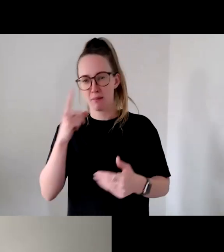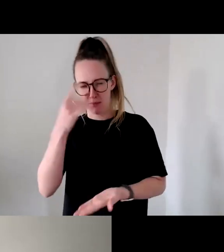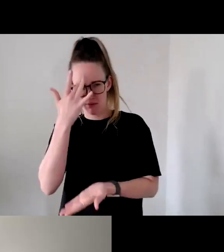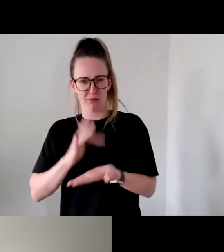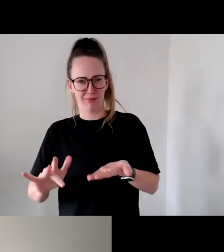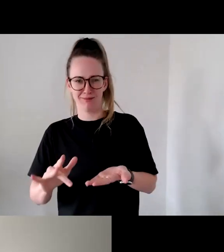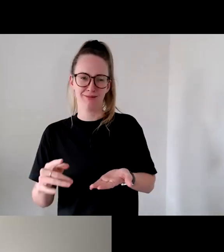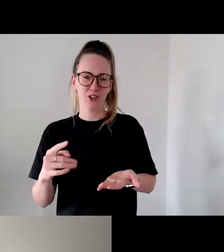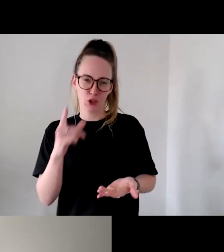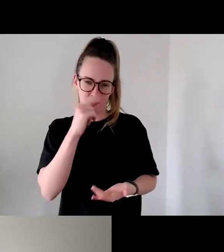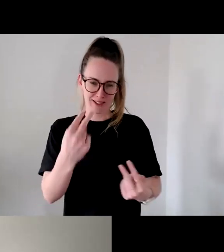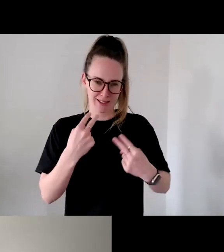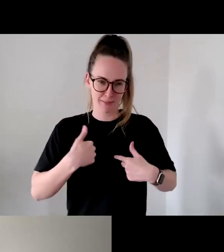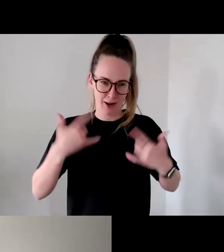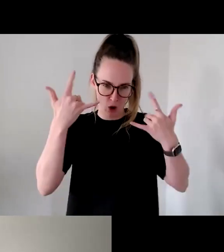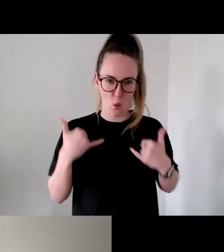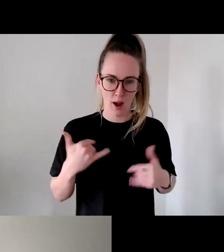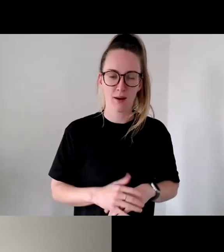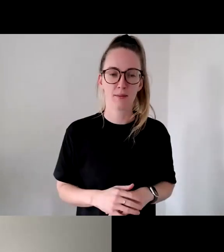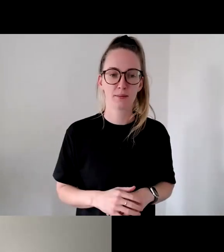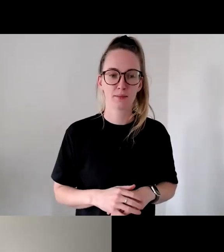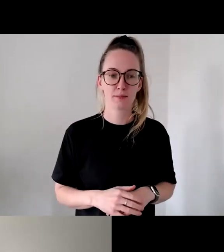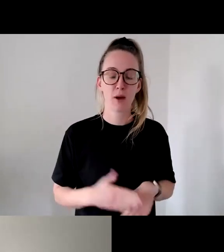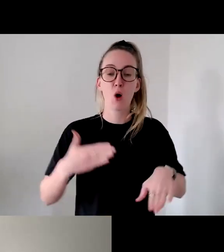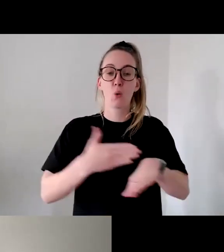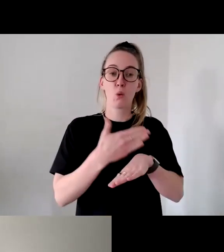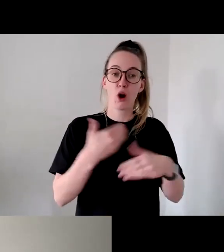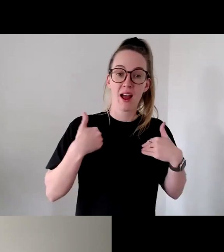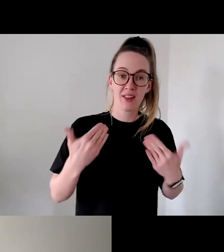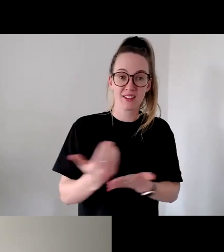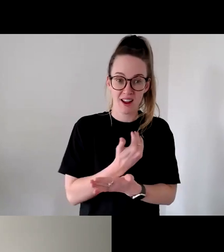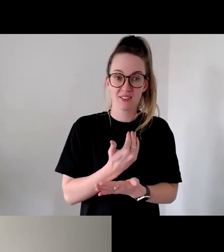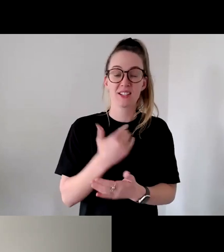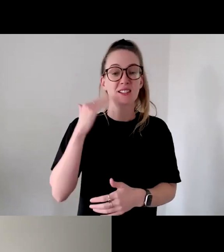means in Work Health and Safety is that it doesn't matter if you employ them not, if you have a